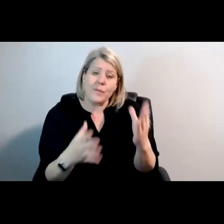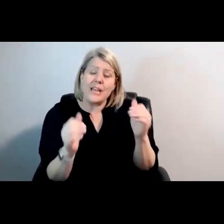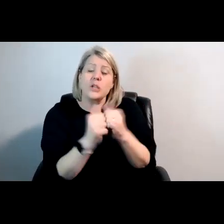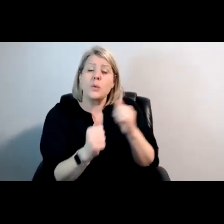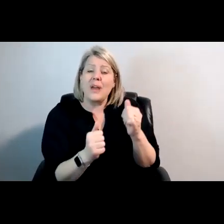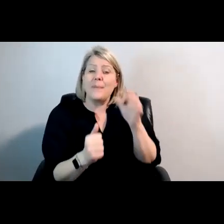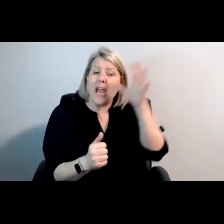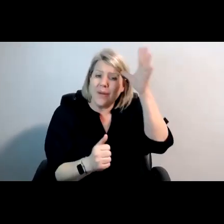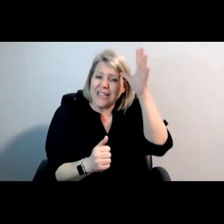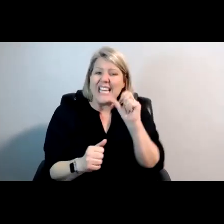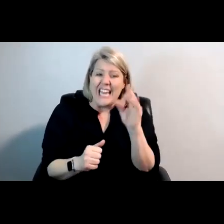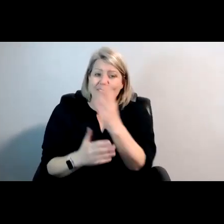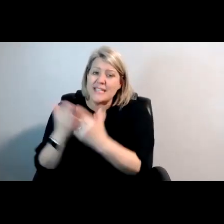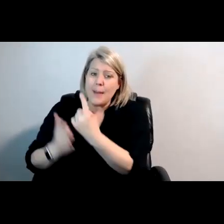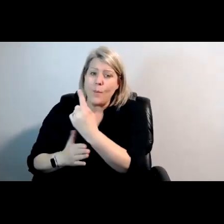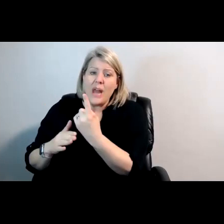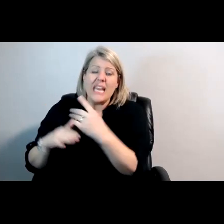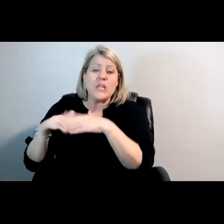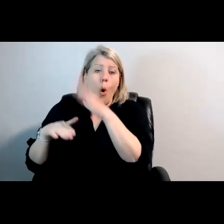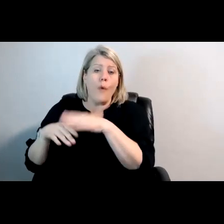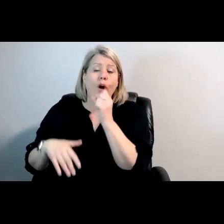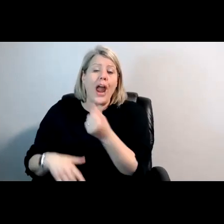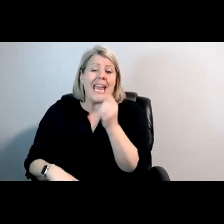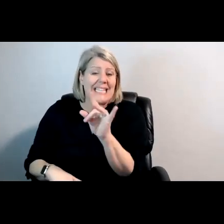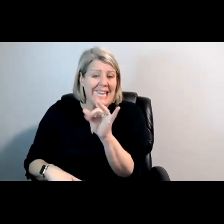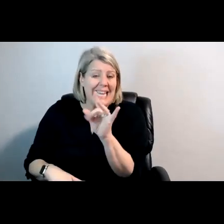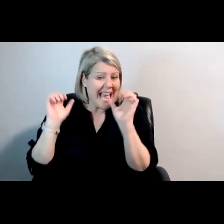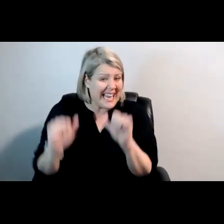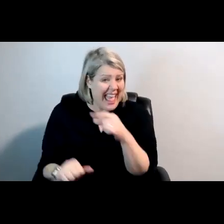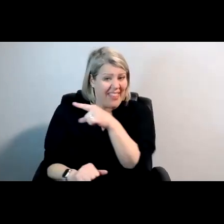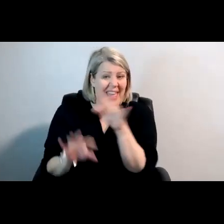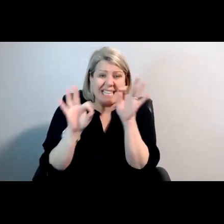Is it as simple as having the 18 year old sign a standard form?